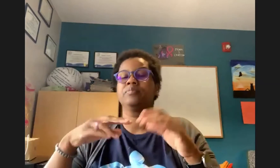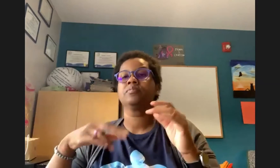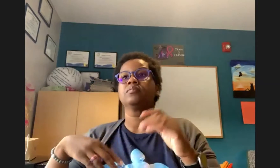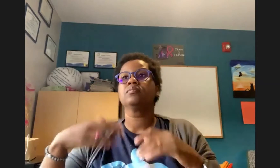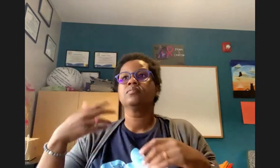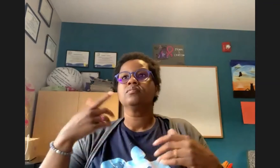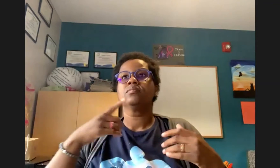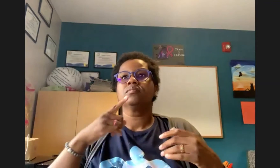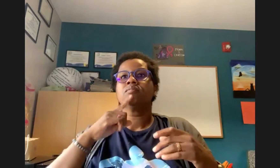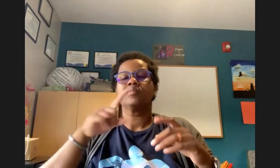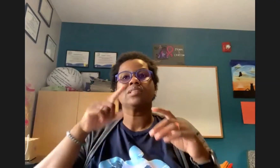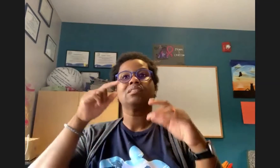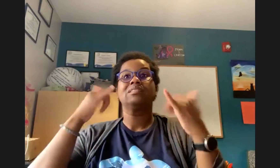Communication equity.